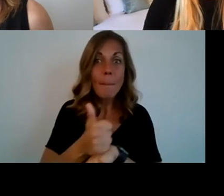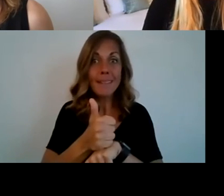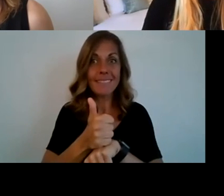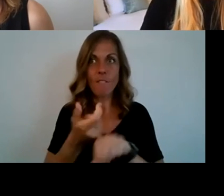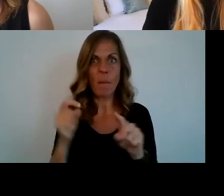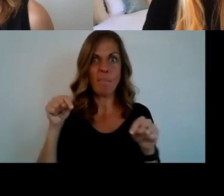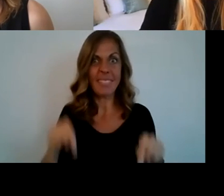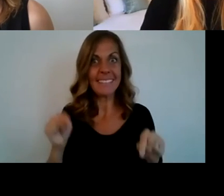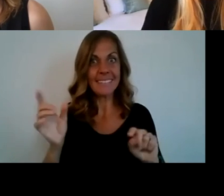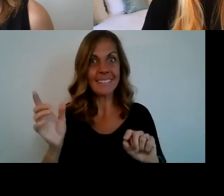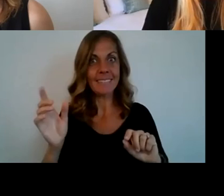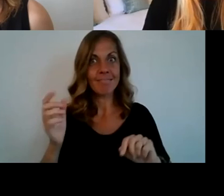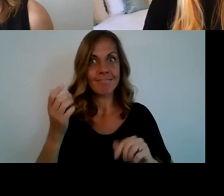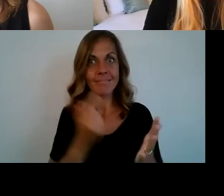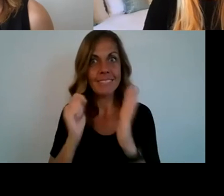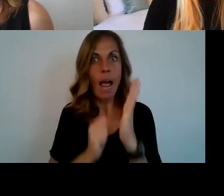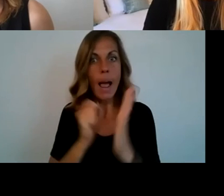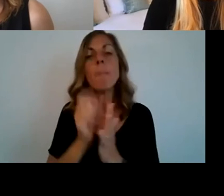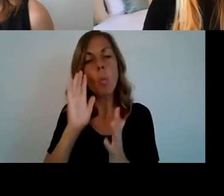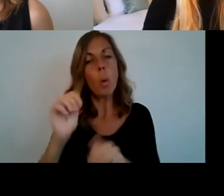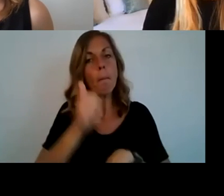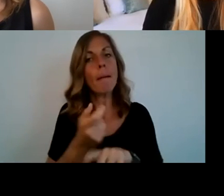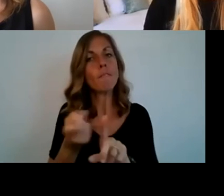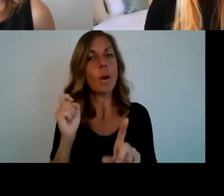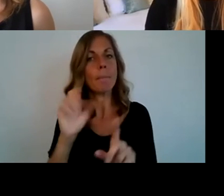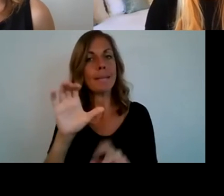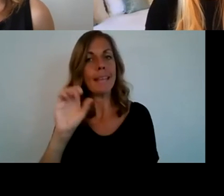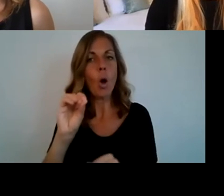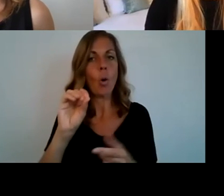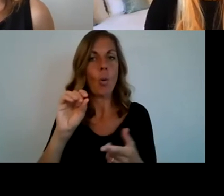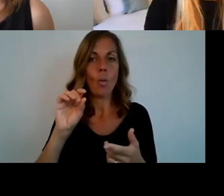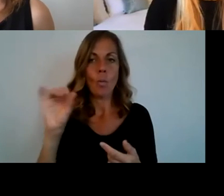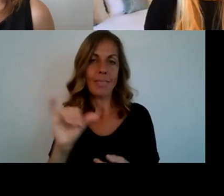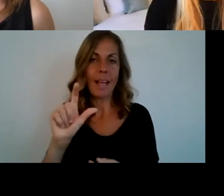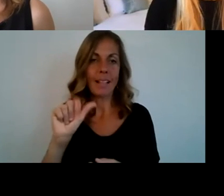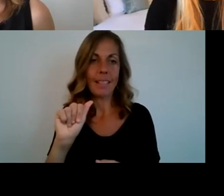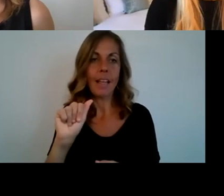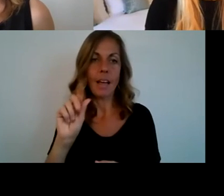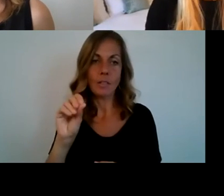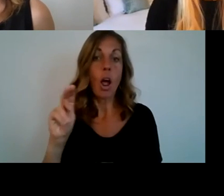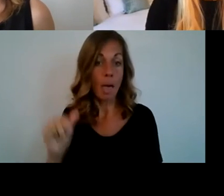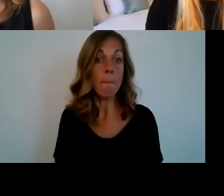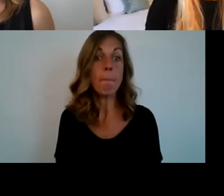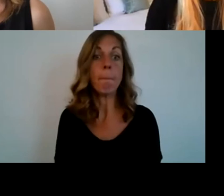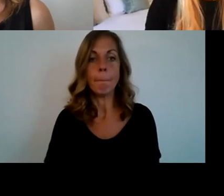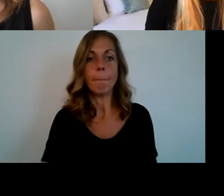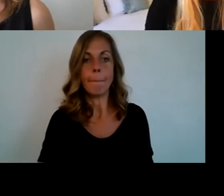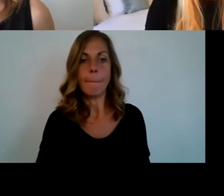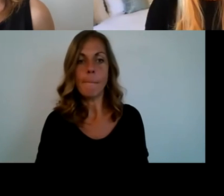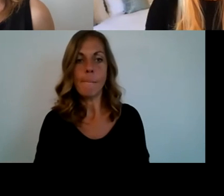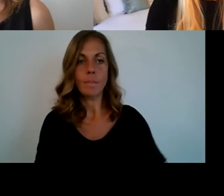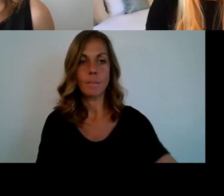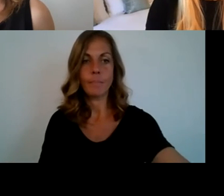are going to be built by CEOs like Natanya. That's great story. You're right. I know you